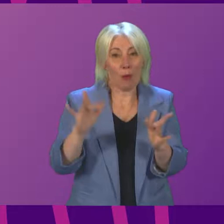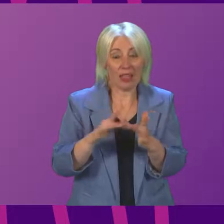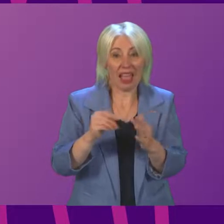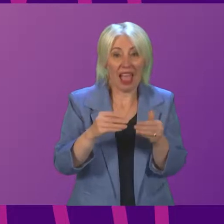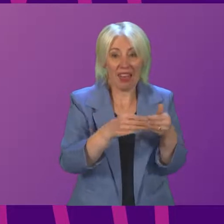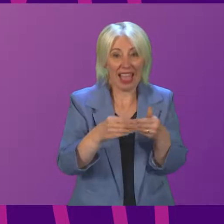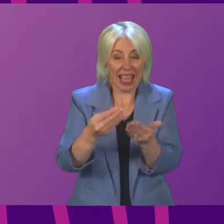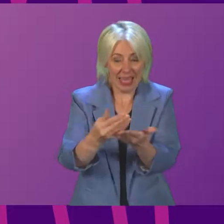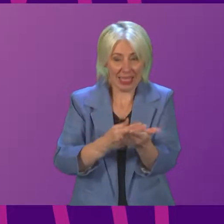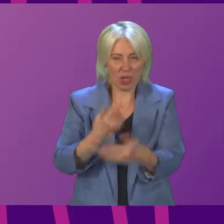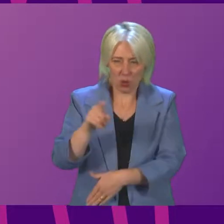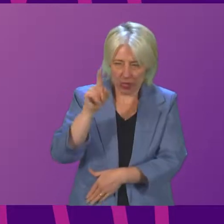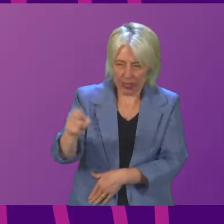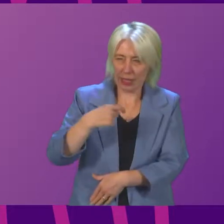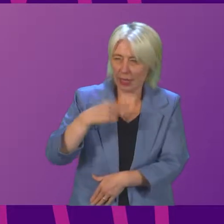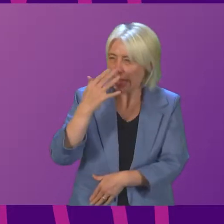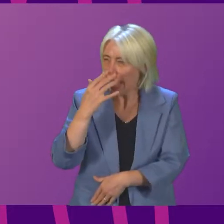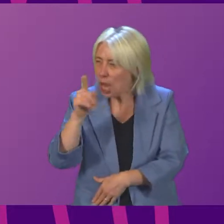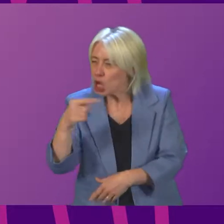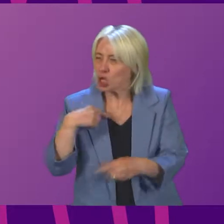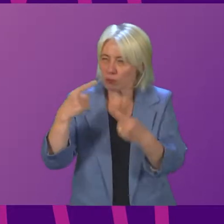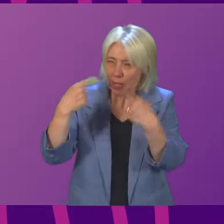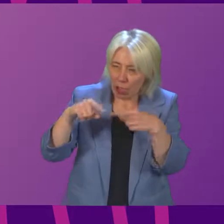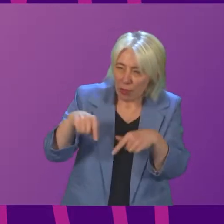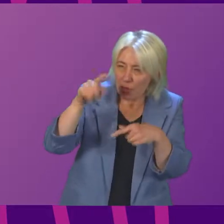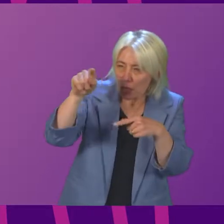can click to enter their age and their eligibility criteria, and it will tell them when to expect a